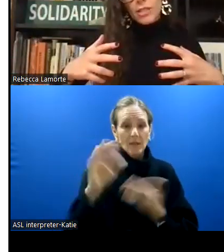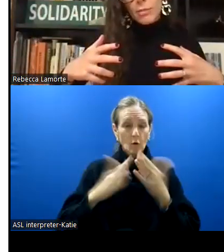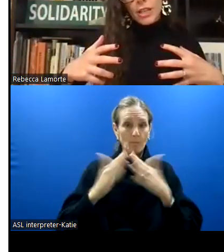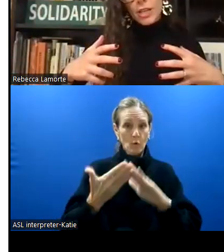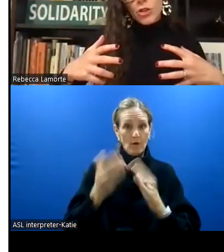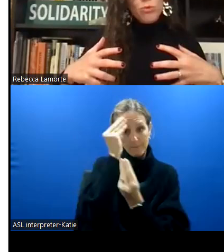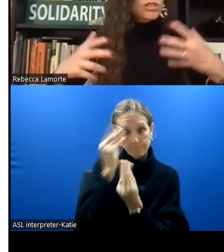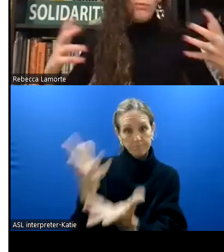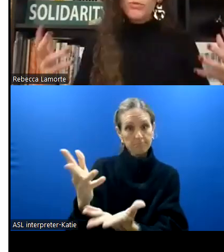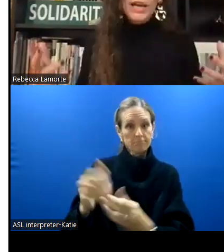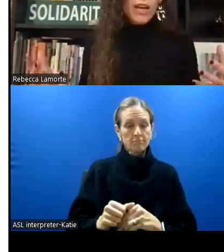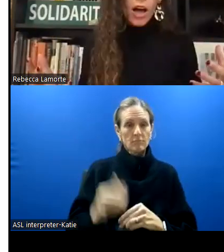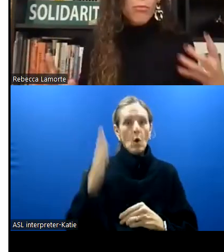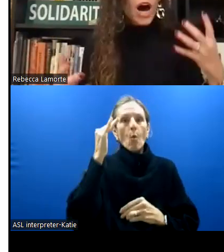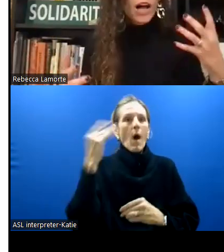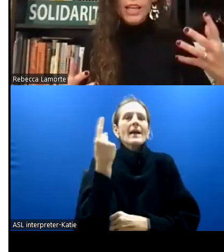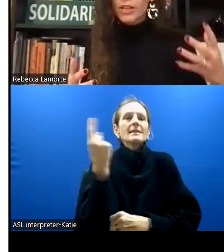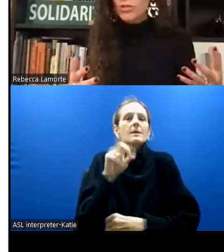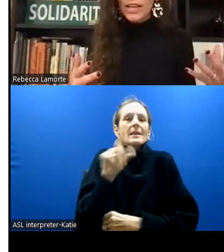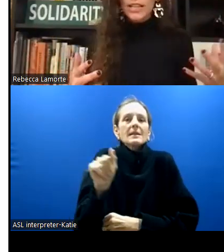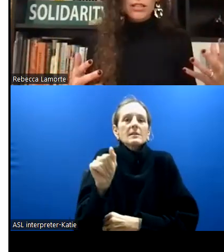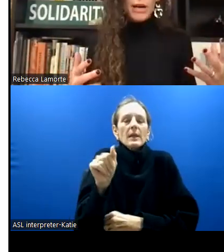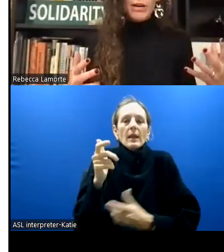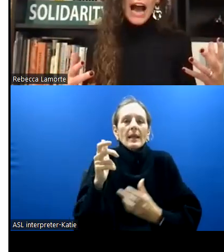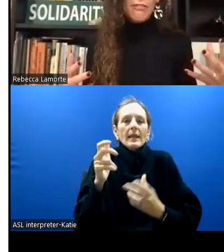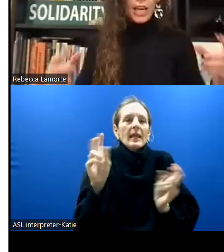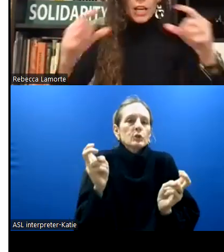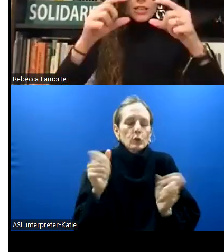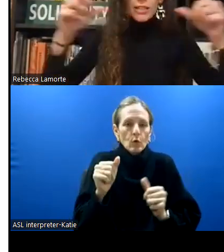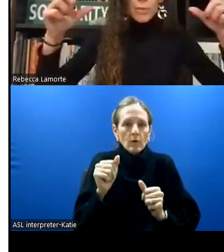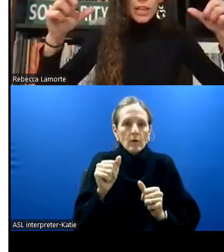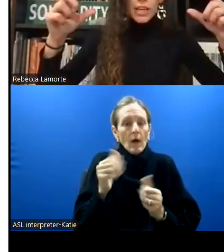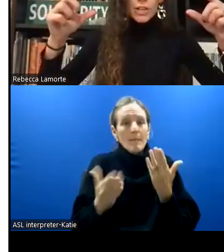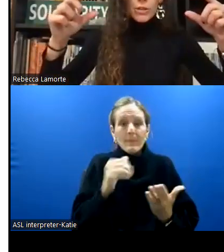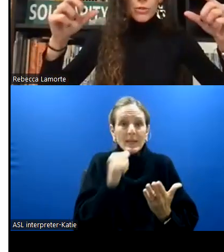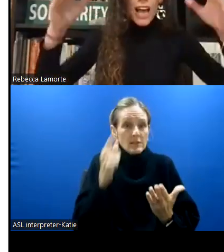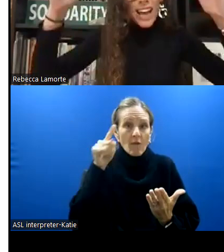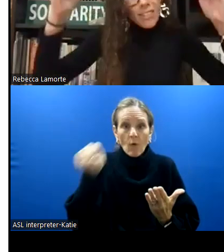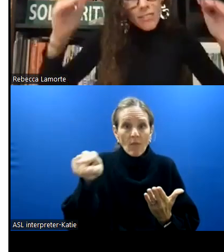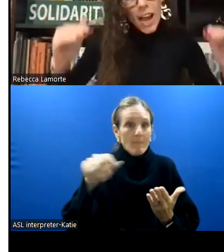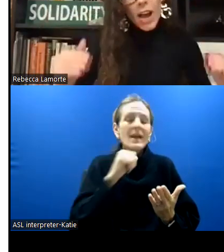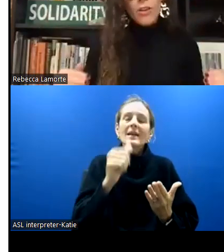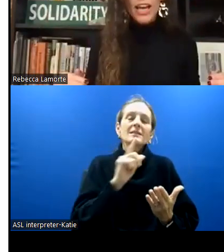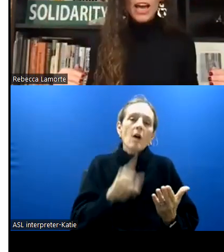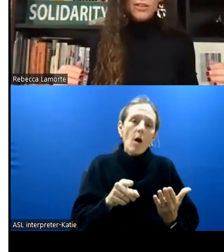are disability issues when someone may not. Molly, like you said, it's not about having disability issues at the very end